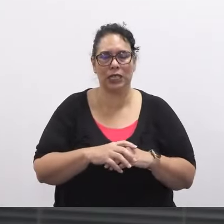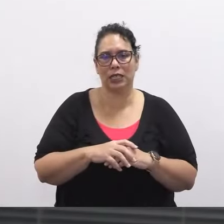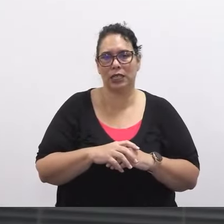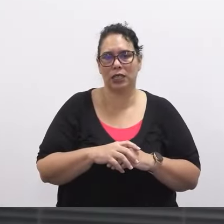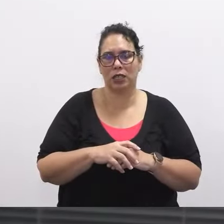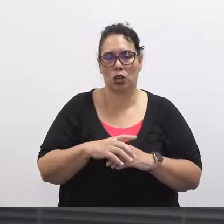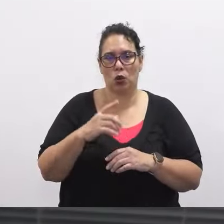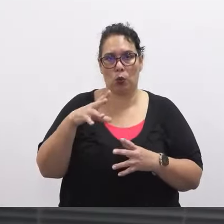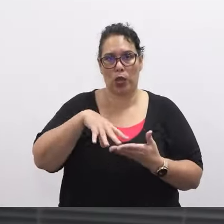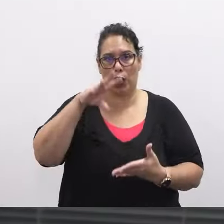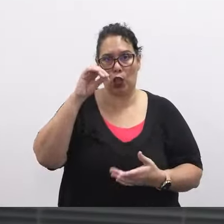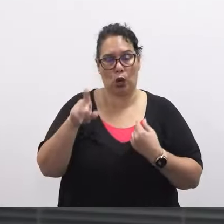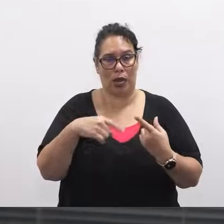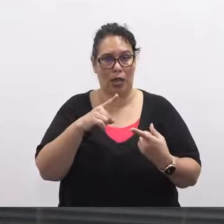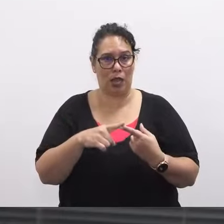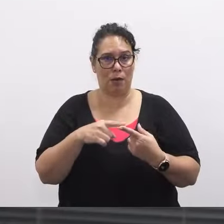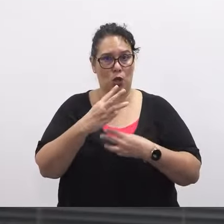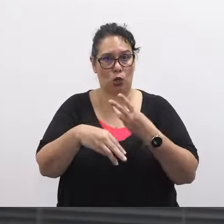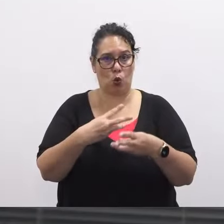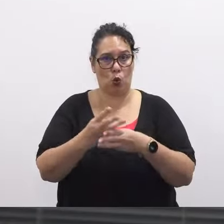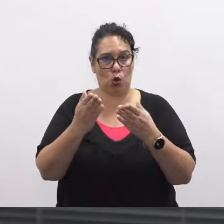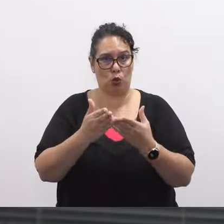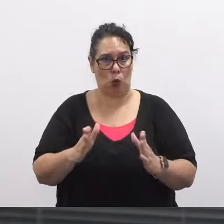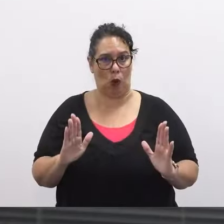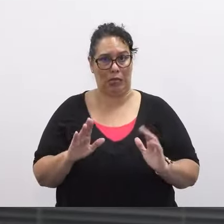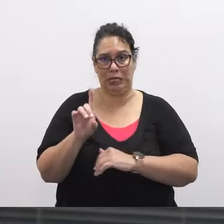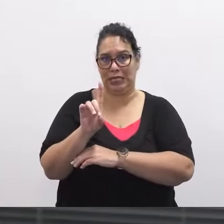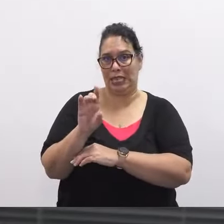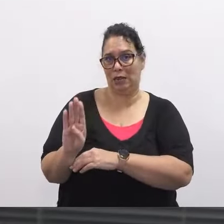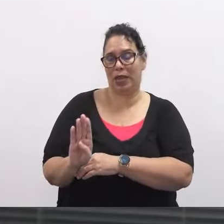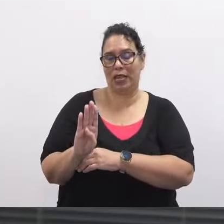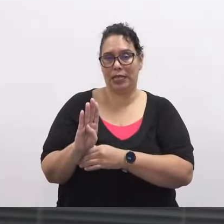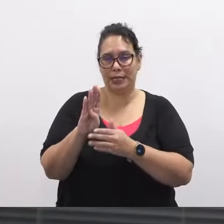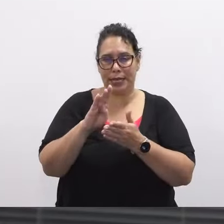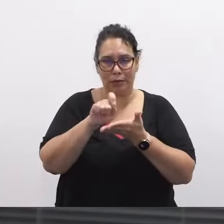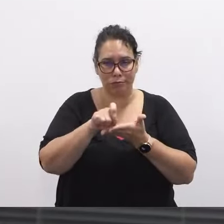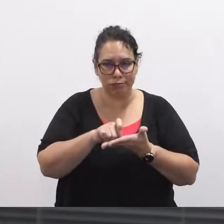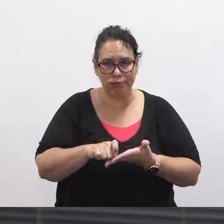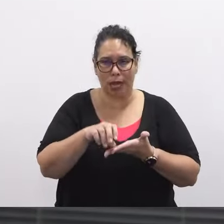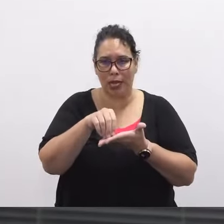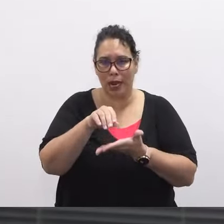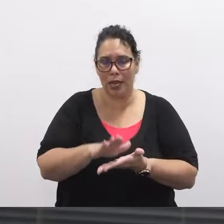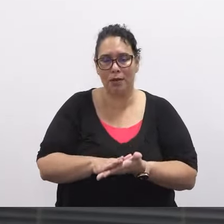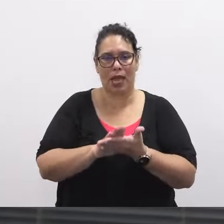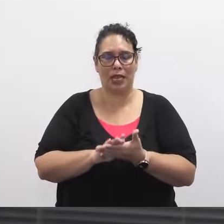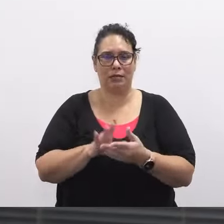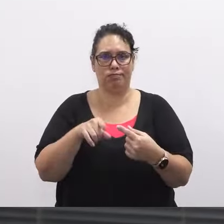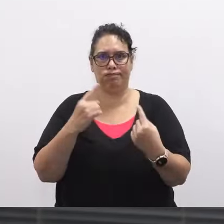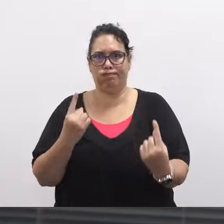a worldwide database that catalogs instances of adverse reactions to all vaccines. We learned that in 2021,